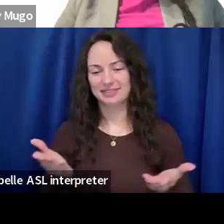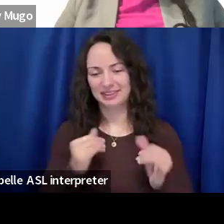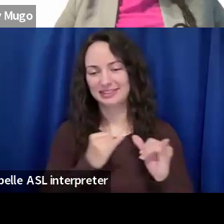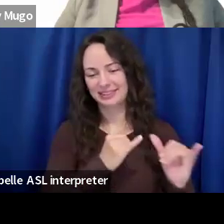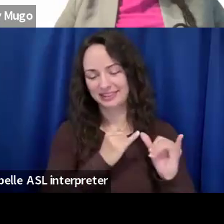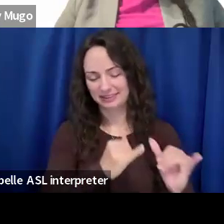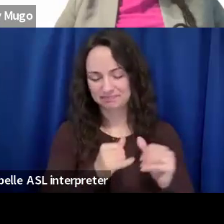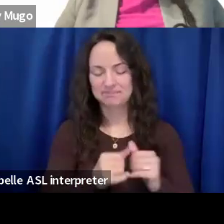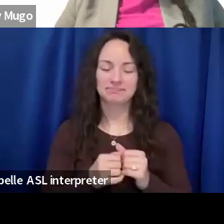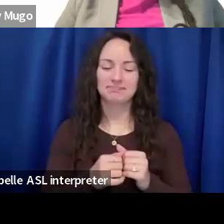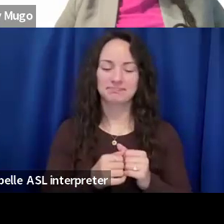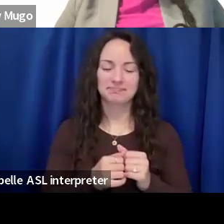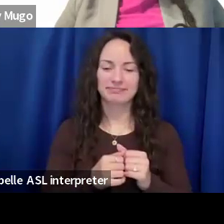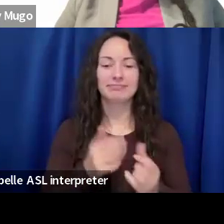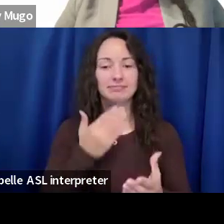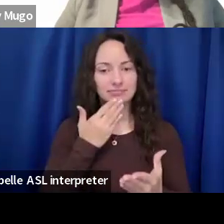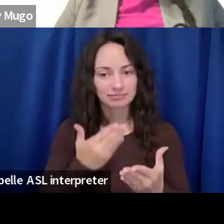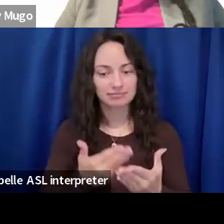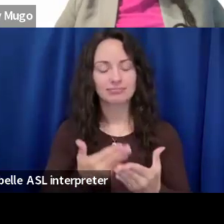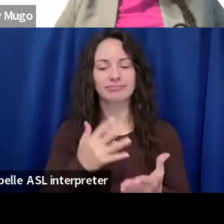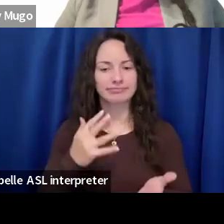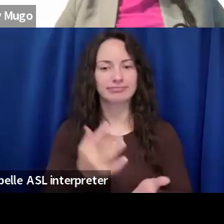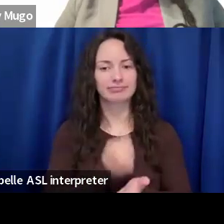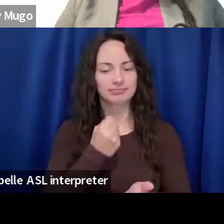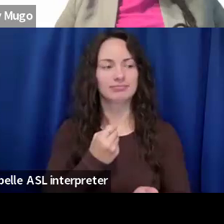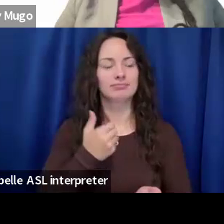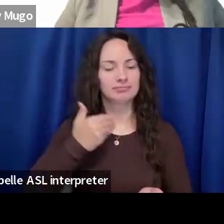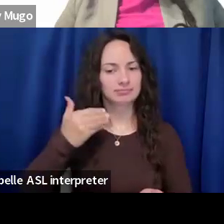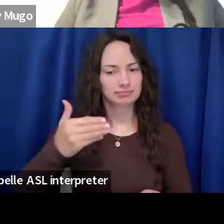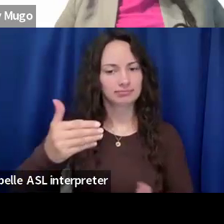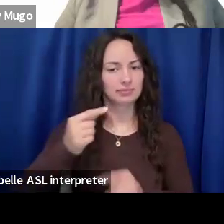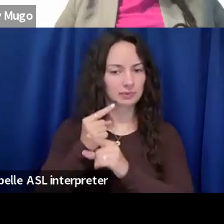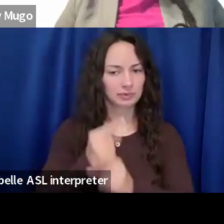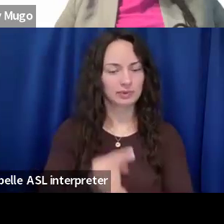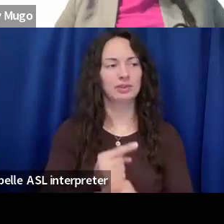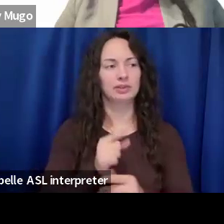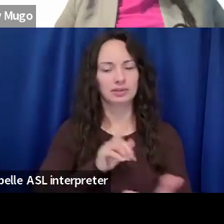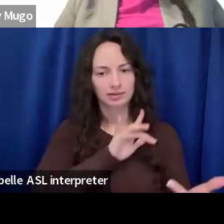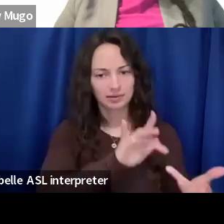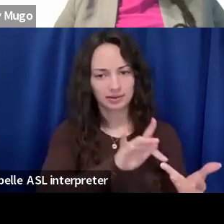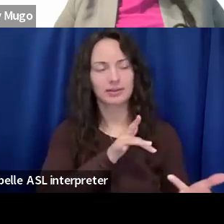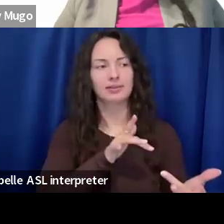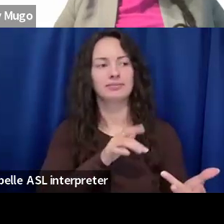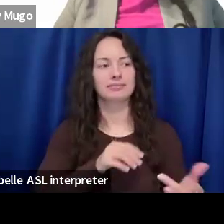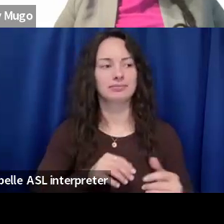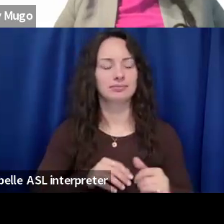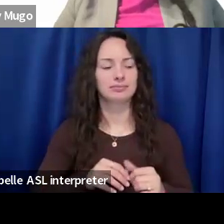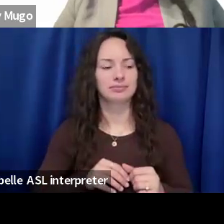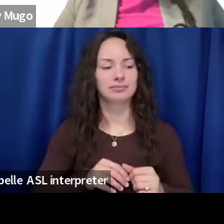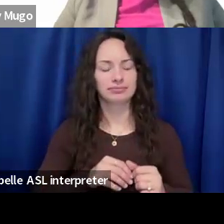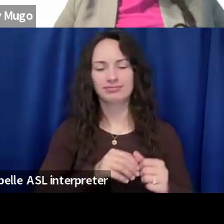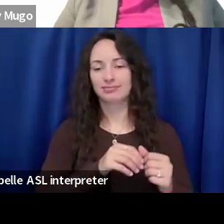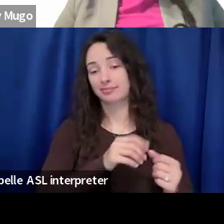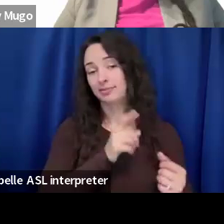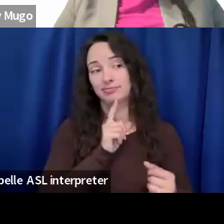think it's good to have those constant touchpoints to try to work together.